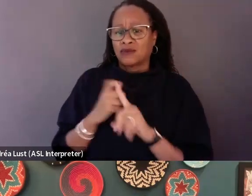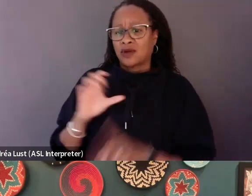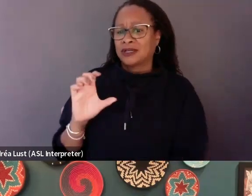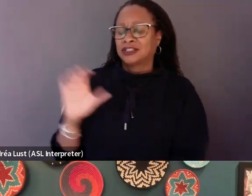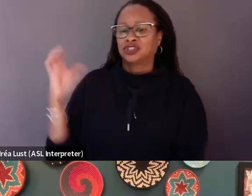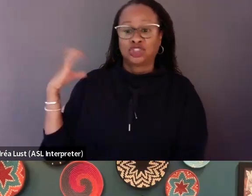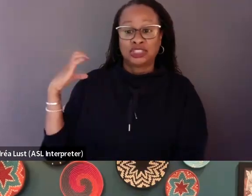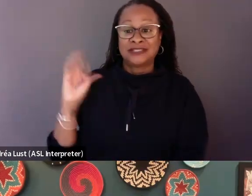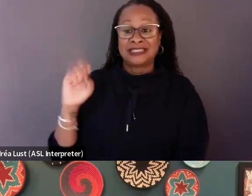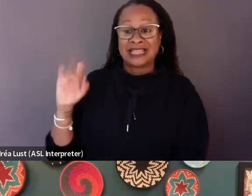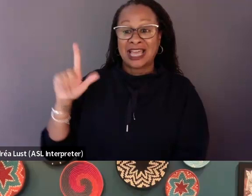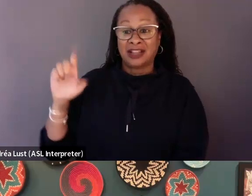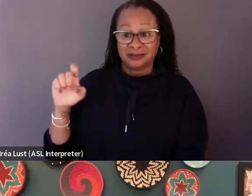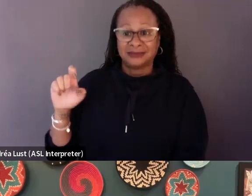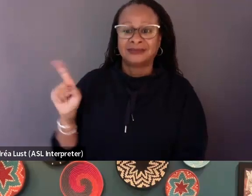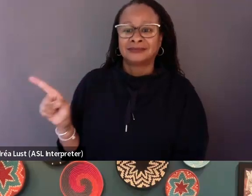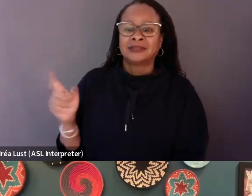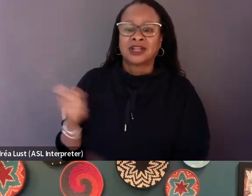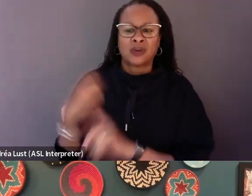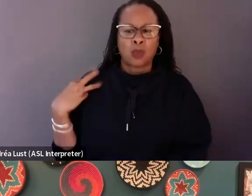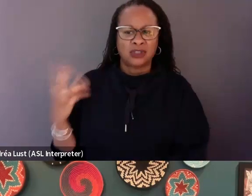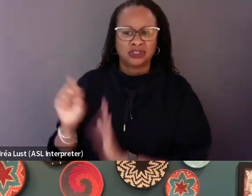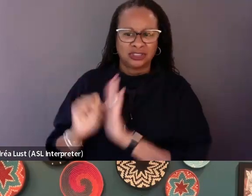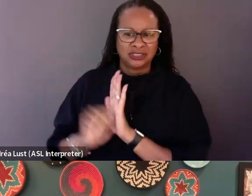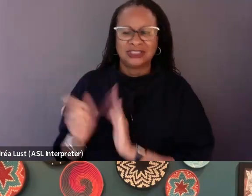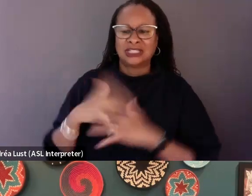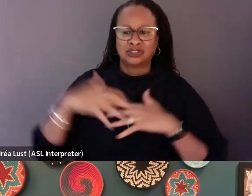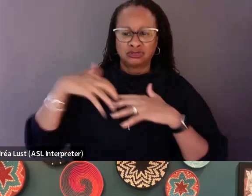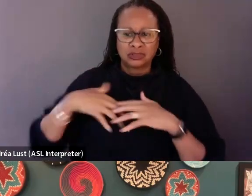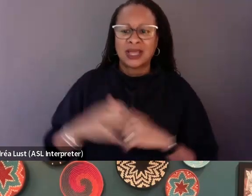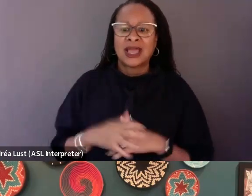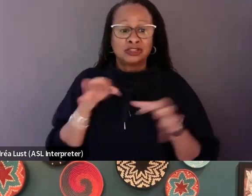of describing a sort of mentality, if you will,